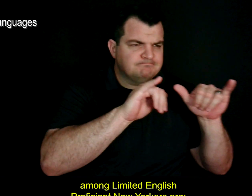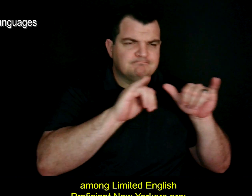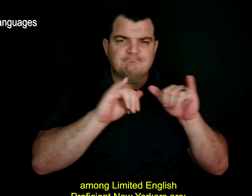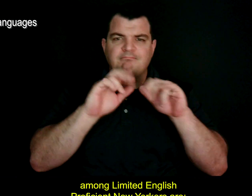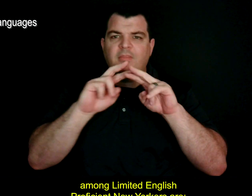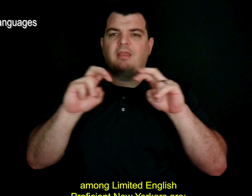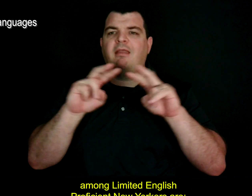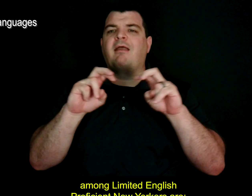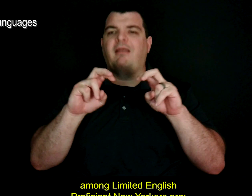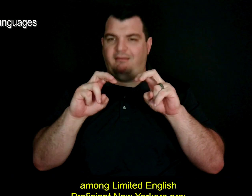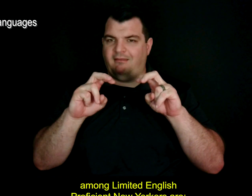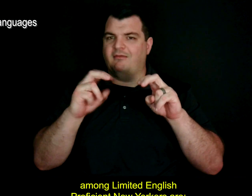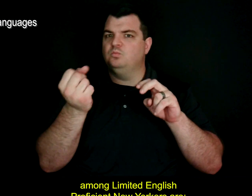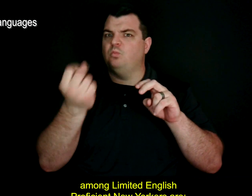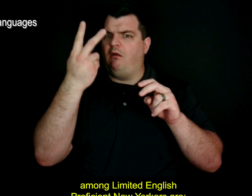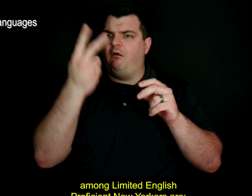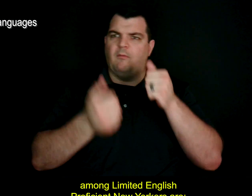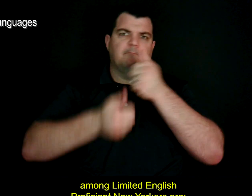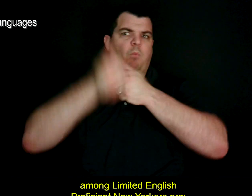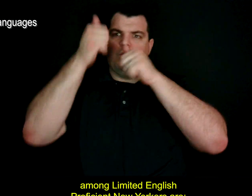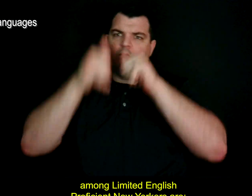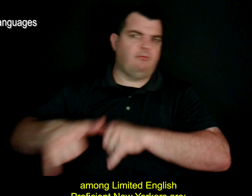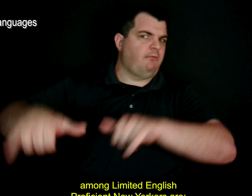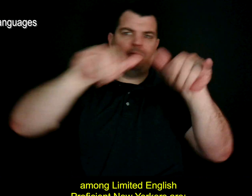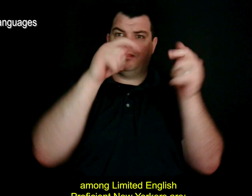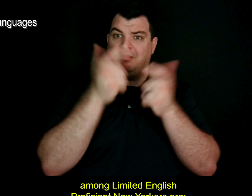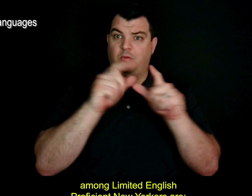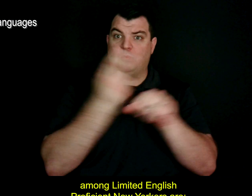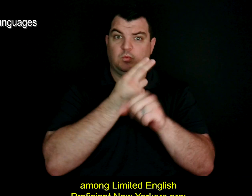among Limited English Proficient New Yorkers are: